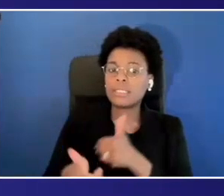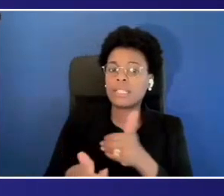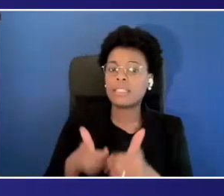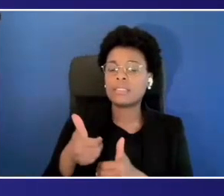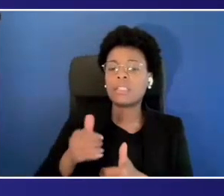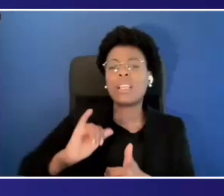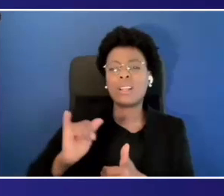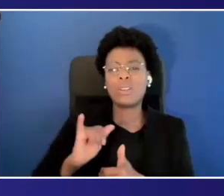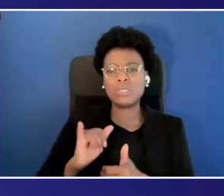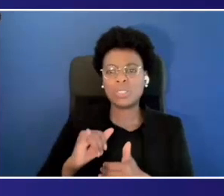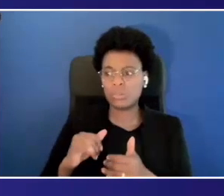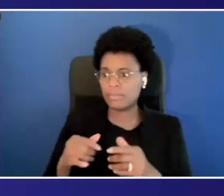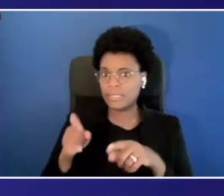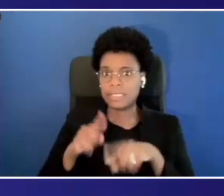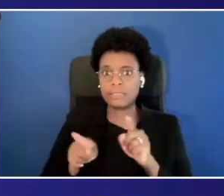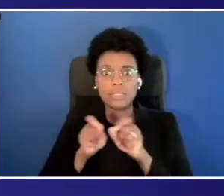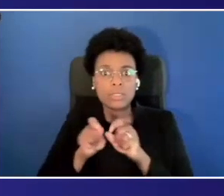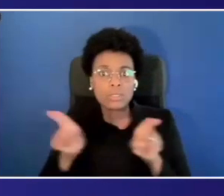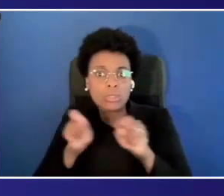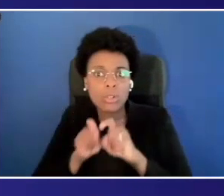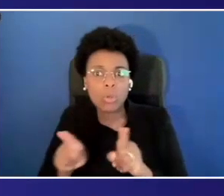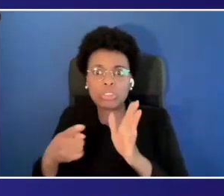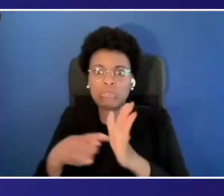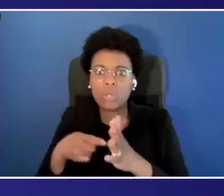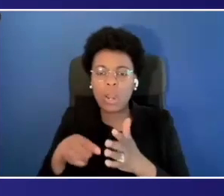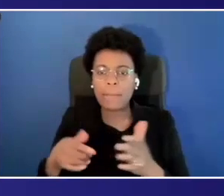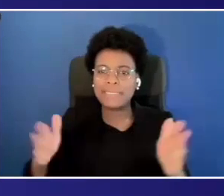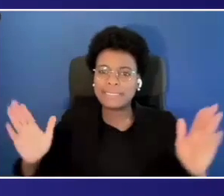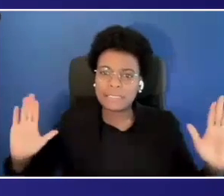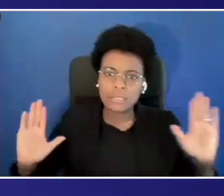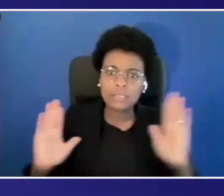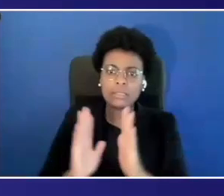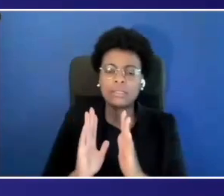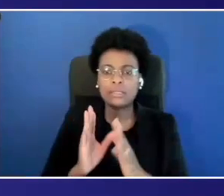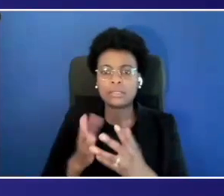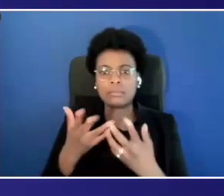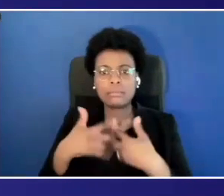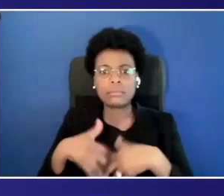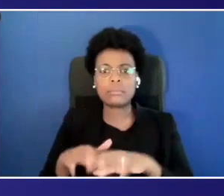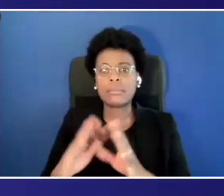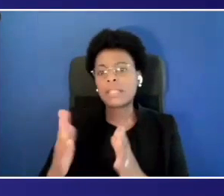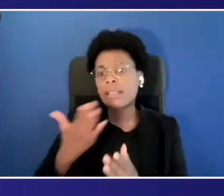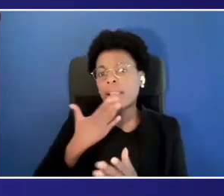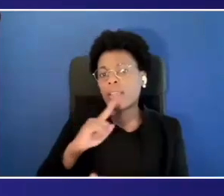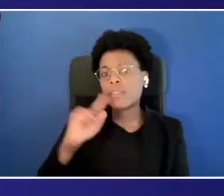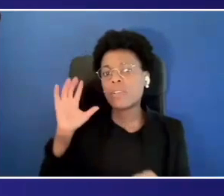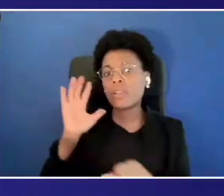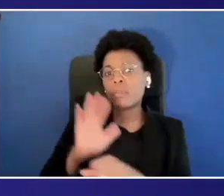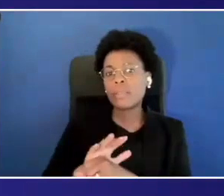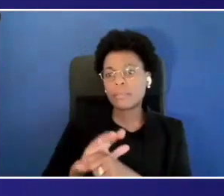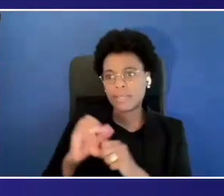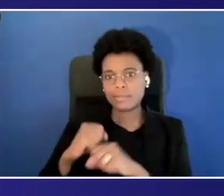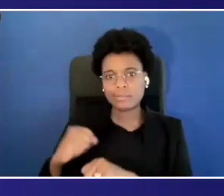Thank you for your time and for your commitment to strengthening our nation's future through thoughtful policy making.